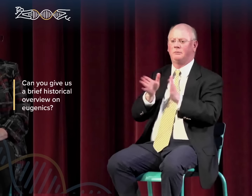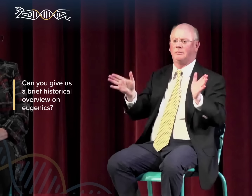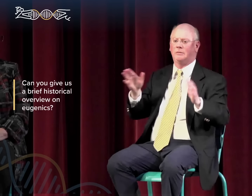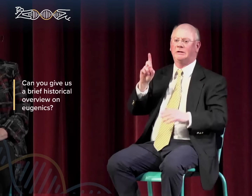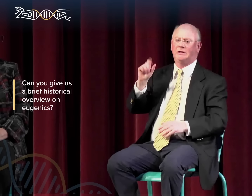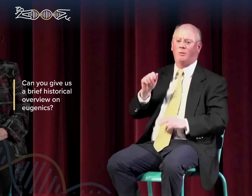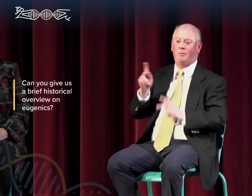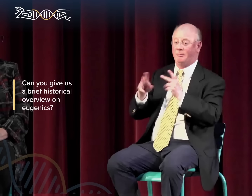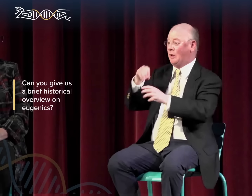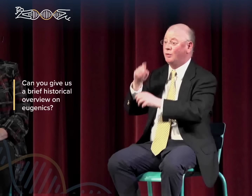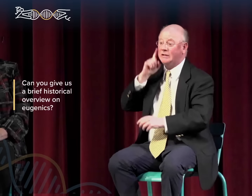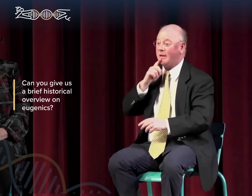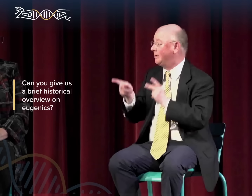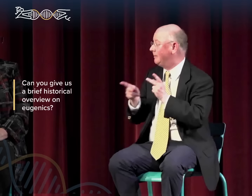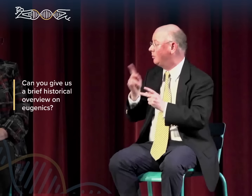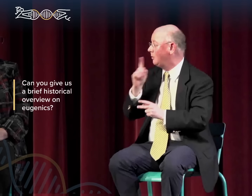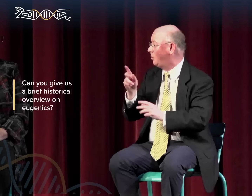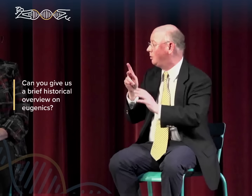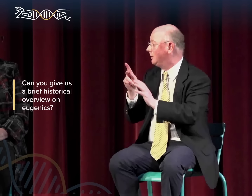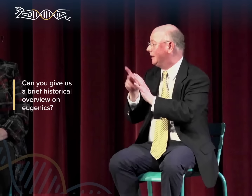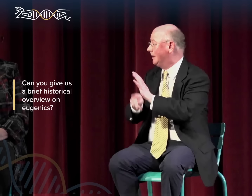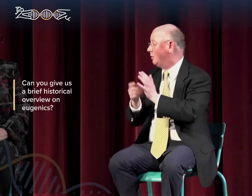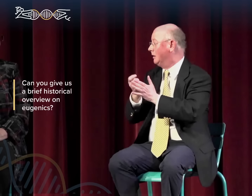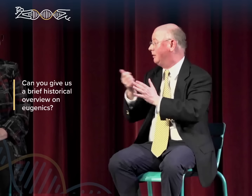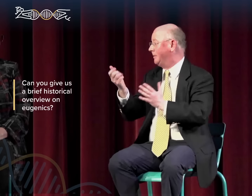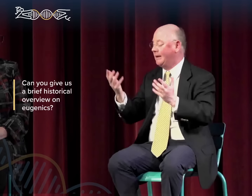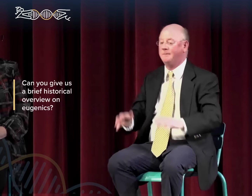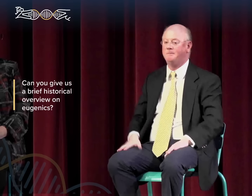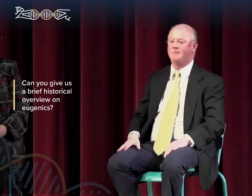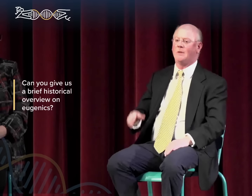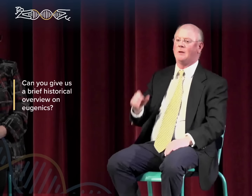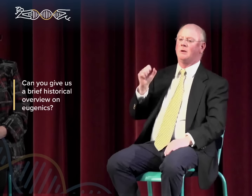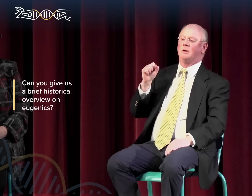disabled persons, including Deaf people, were killed or eliminated.